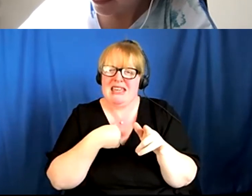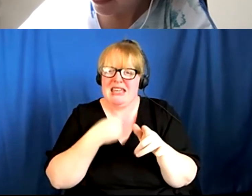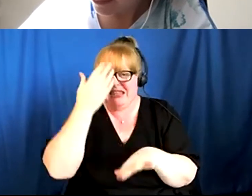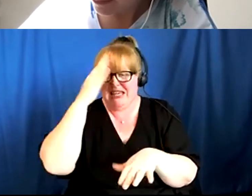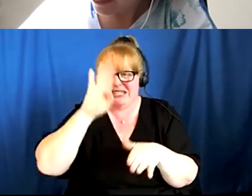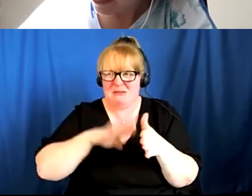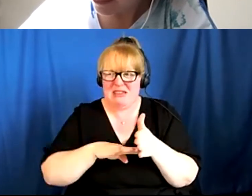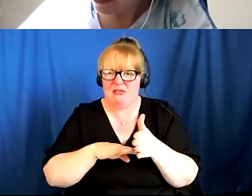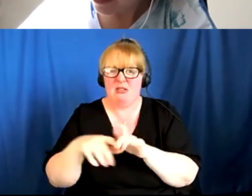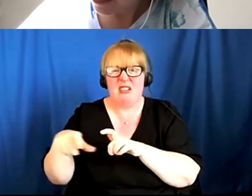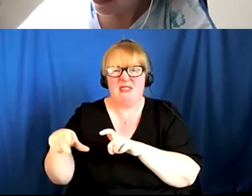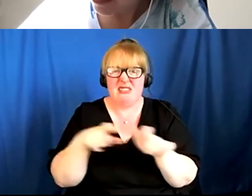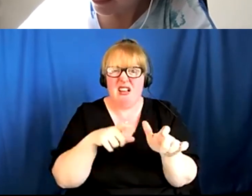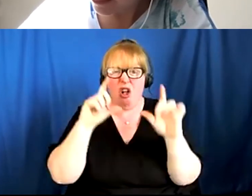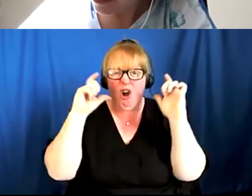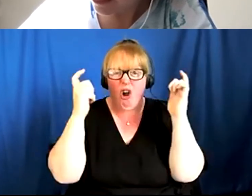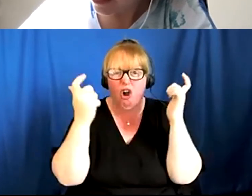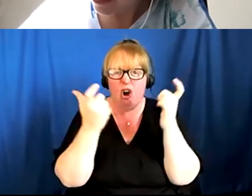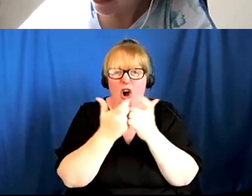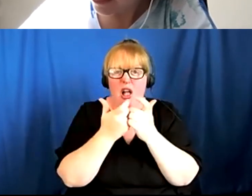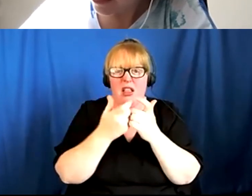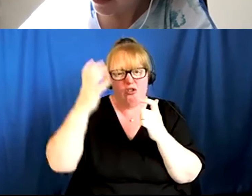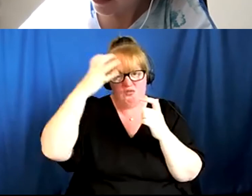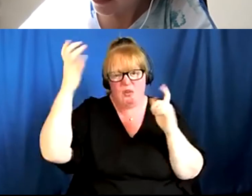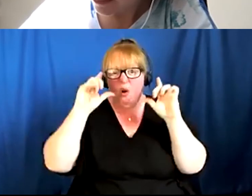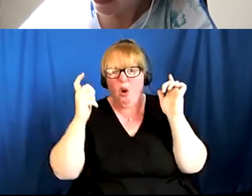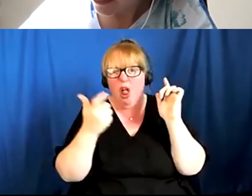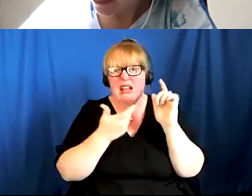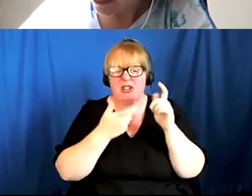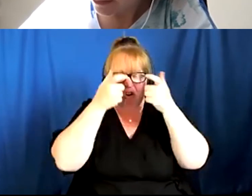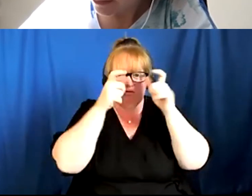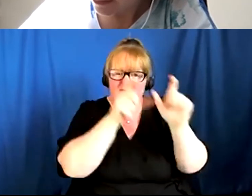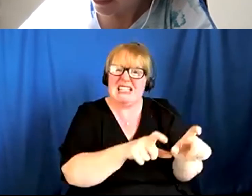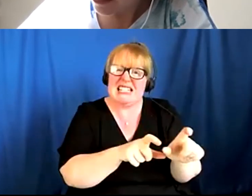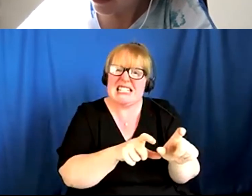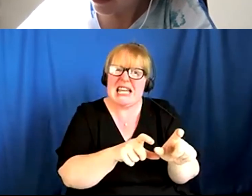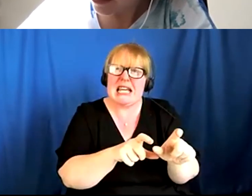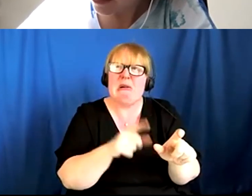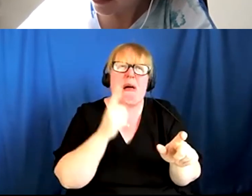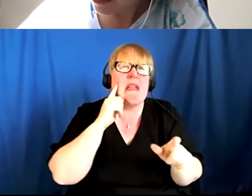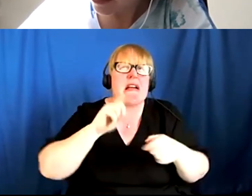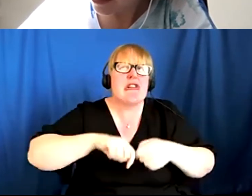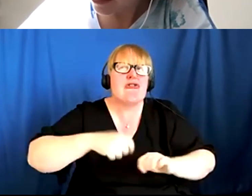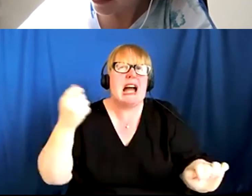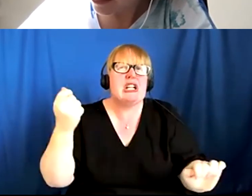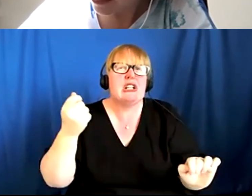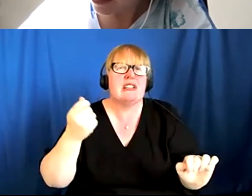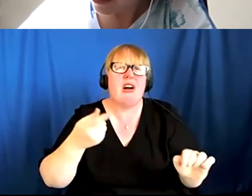I was still at college. In fact, I was at Royal College, and I was at on a residency. I think I just graduated and had gone back to Paris to do a residency;